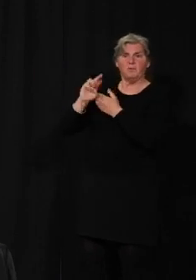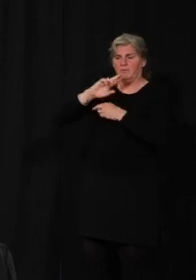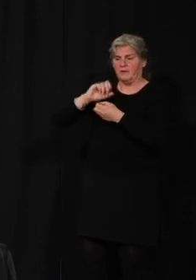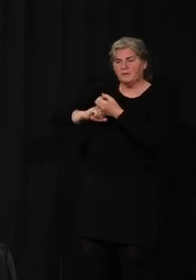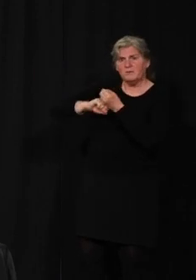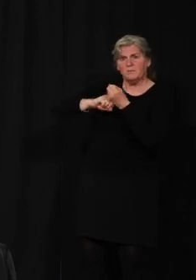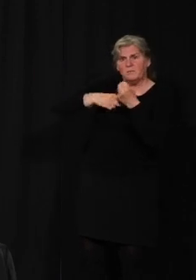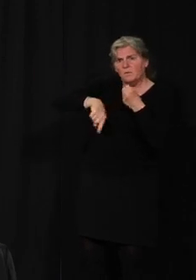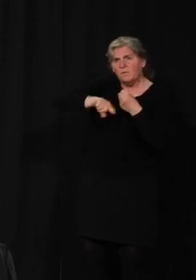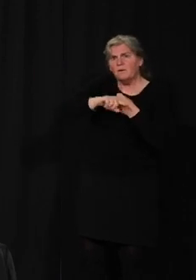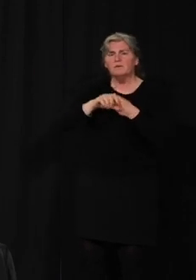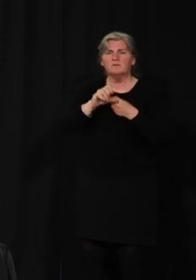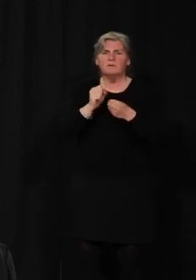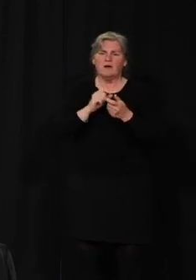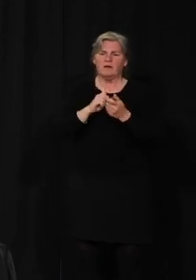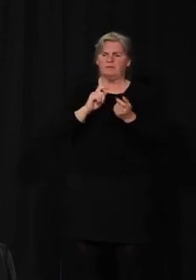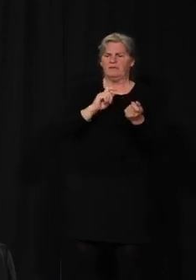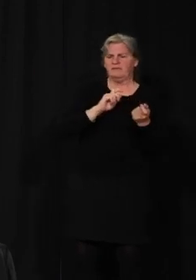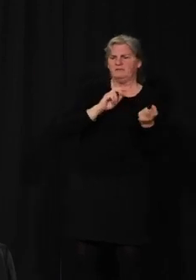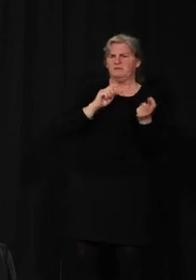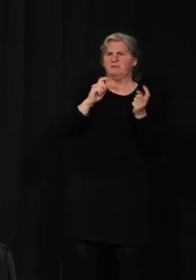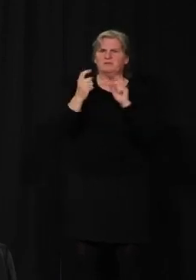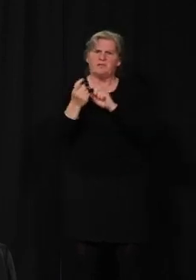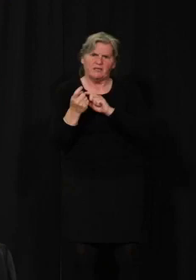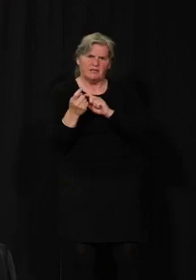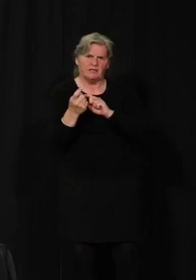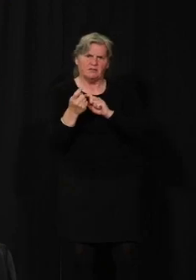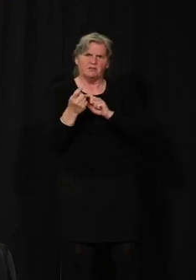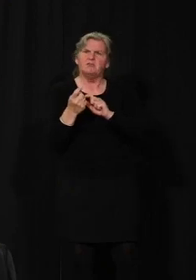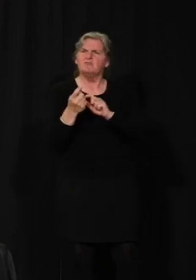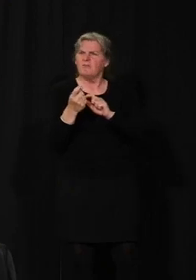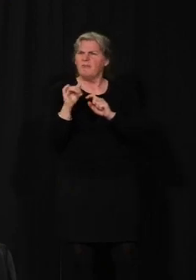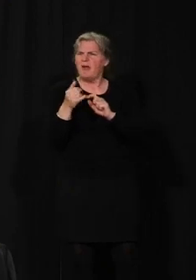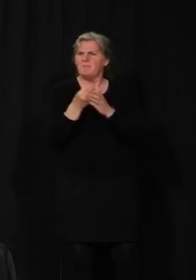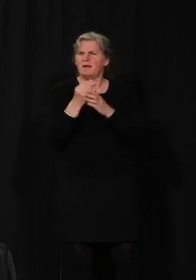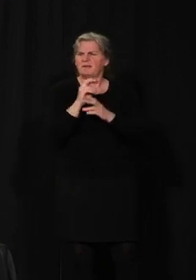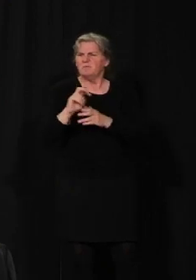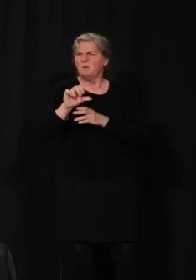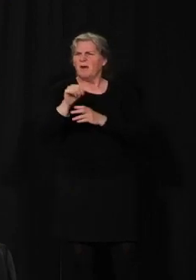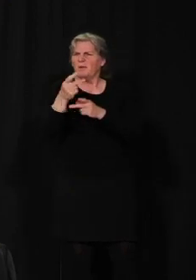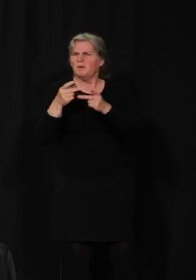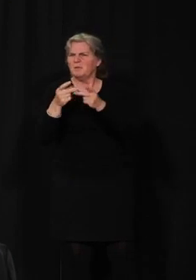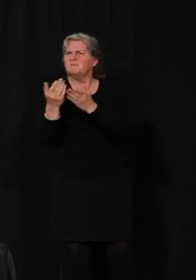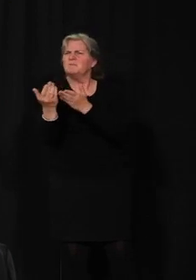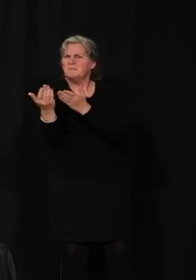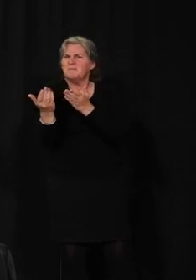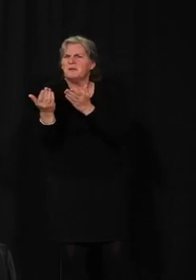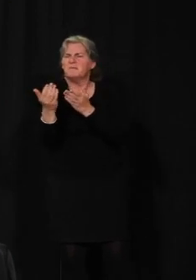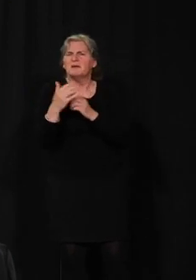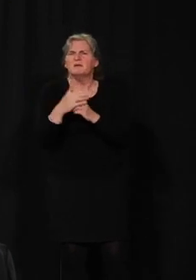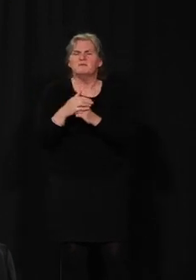were doing locally and how we cn transition that into a reopening type of funding as well. The reason why I bring it up is,